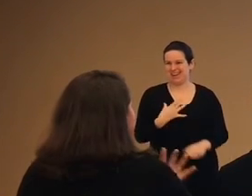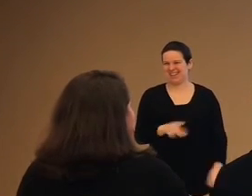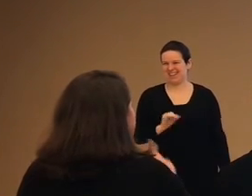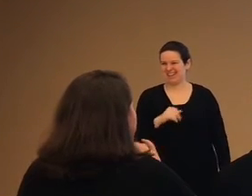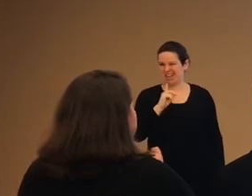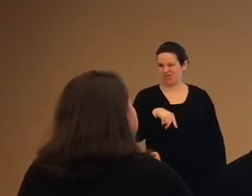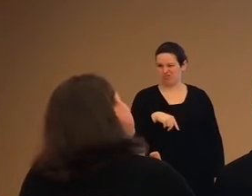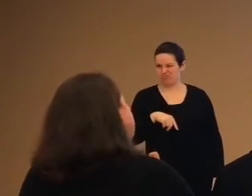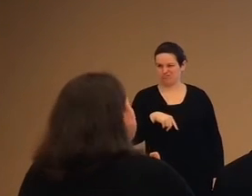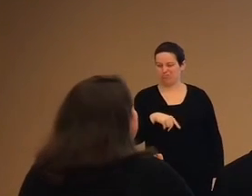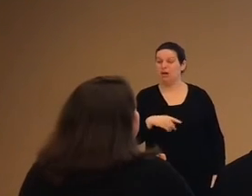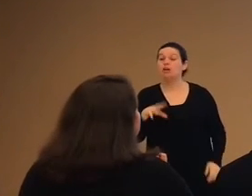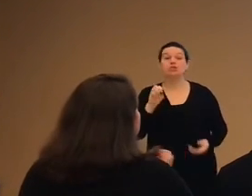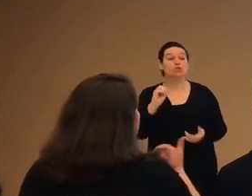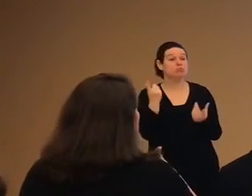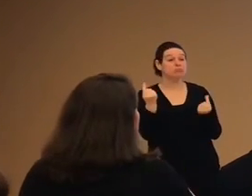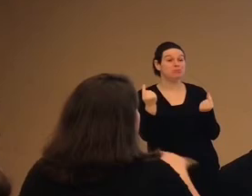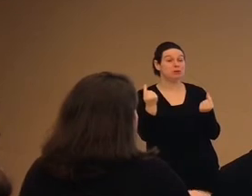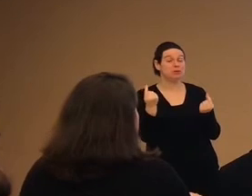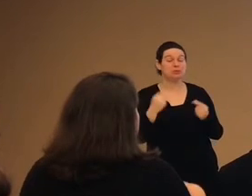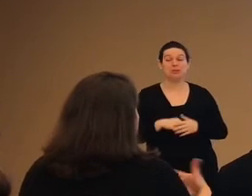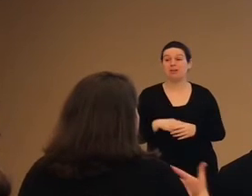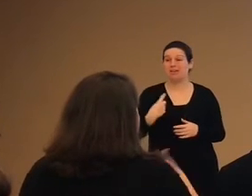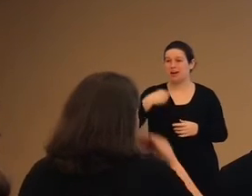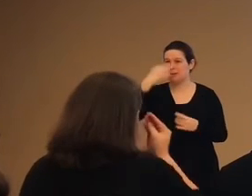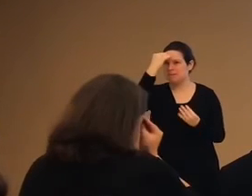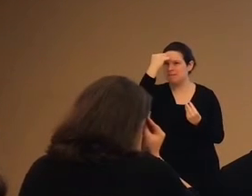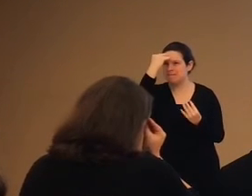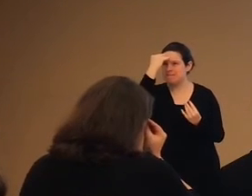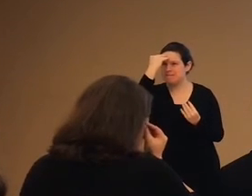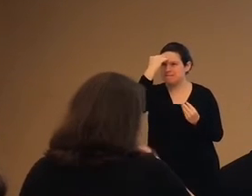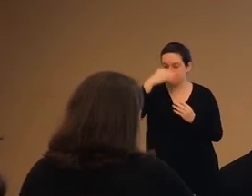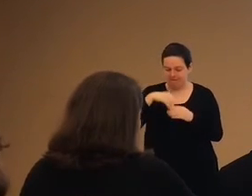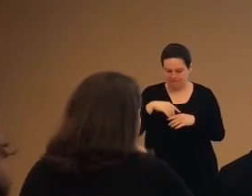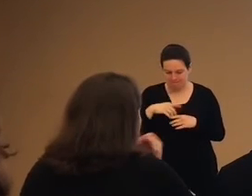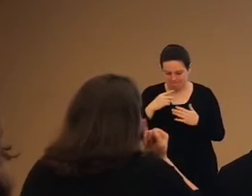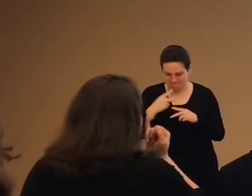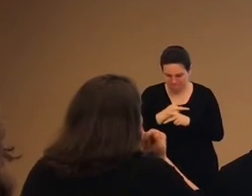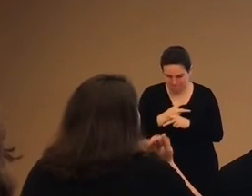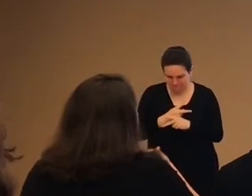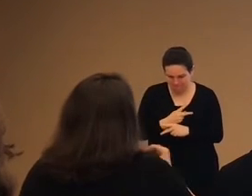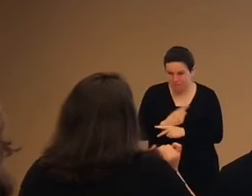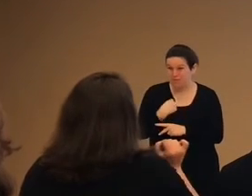So what I did and I thought about it, and I wondered if I could for the next calendar year